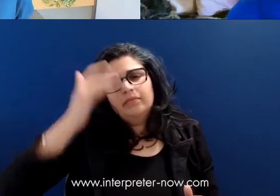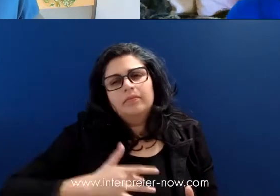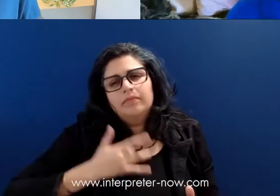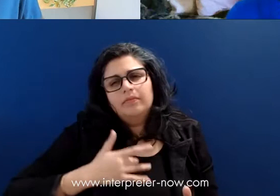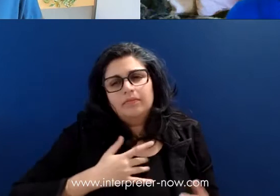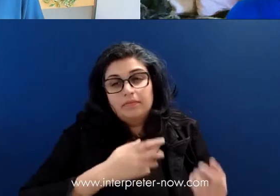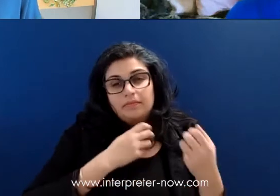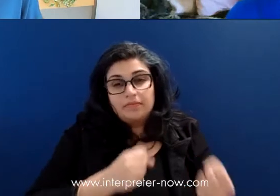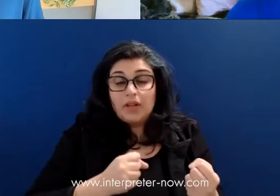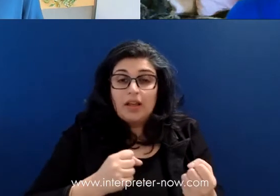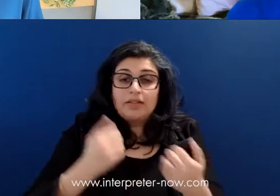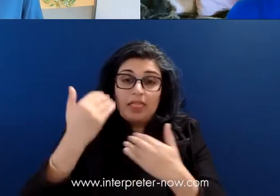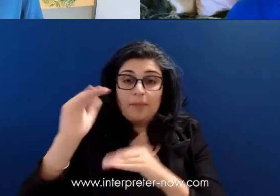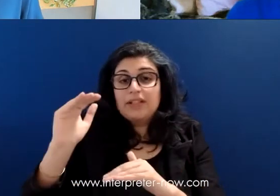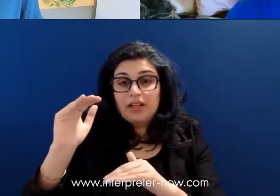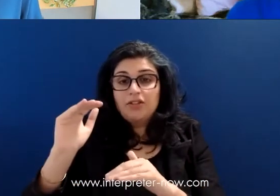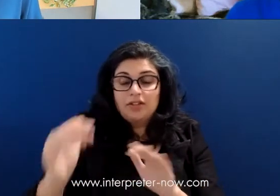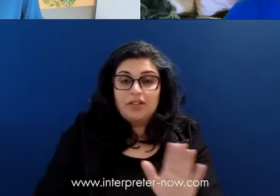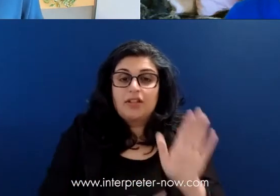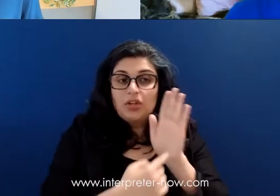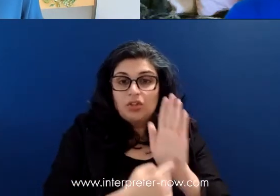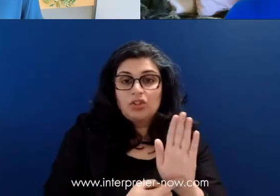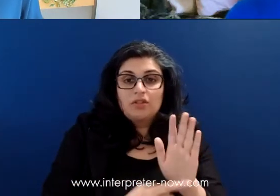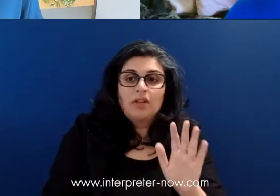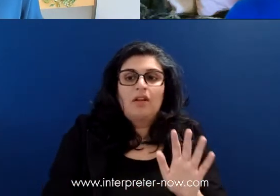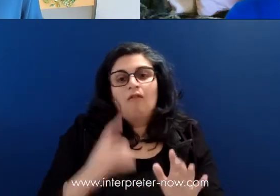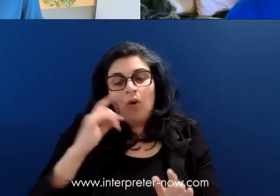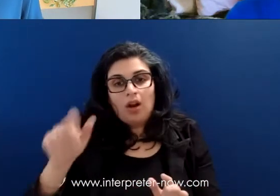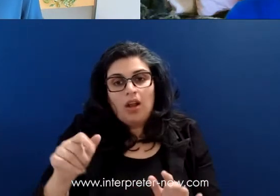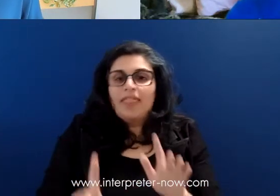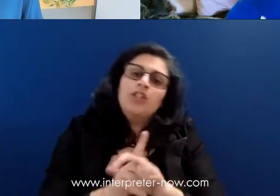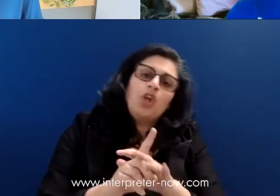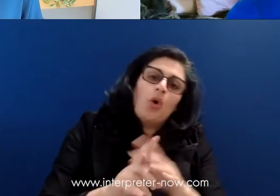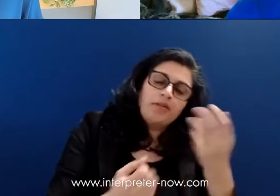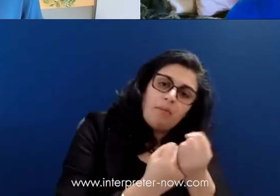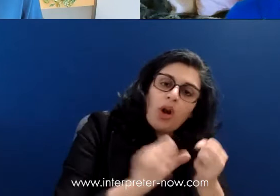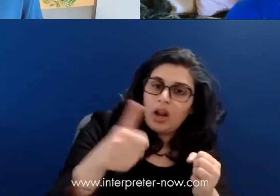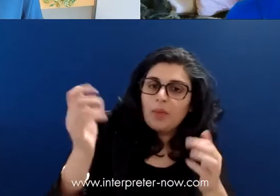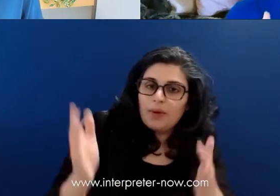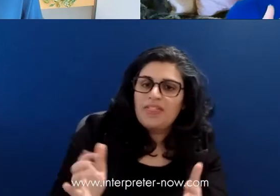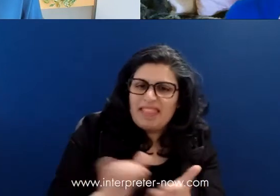limitations, as they relate to showing up for another person and supporting another person. So, self-awareness is key.